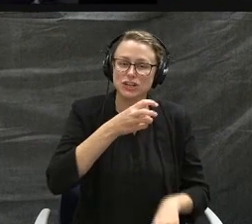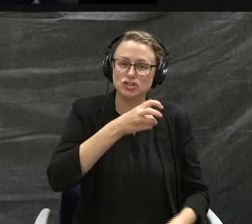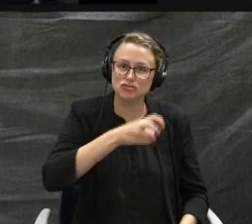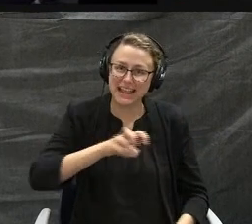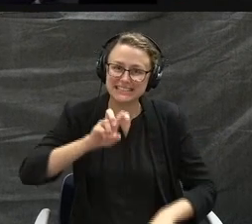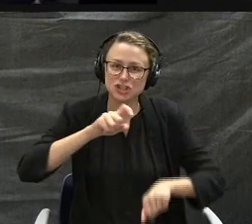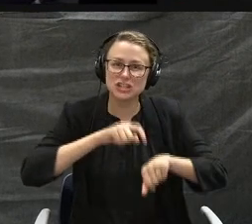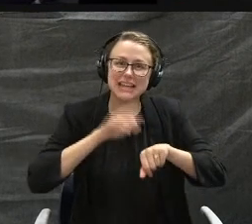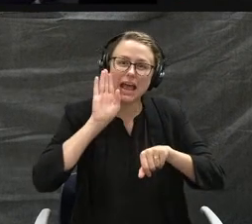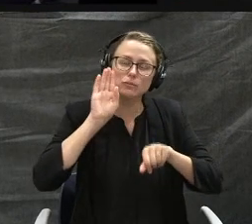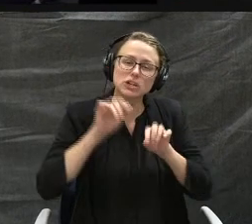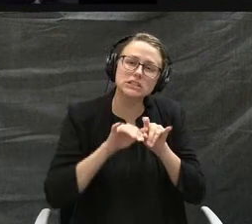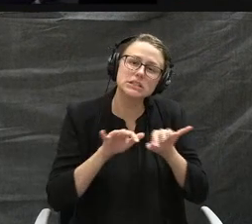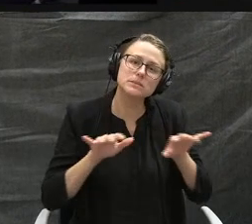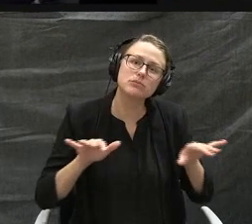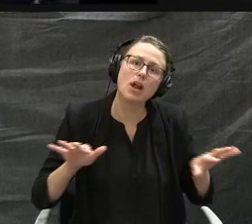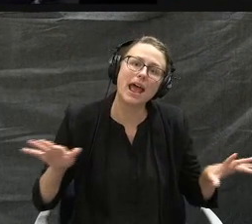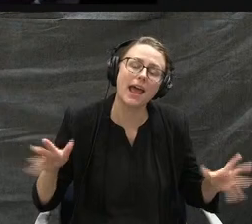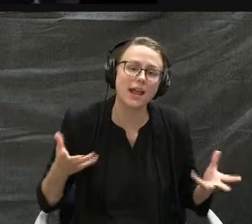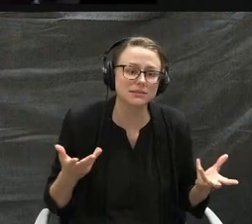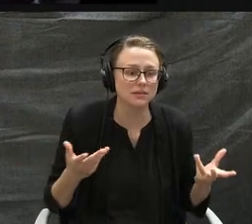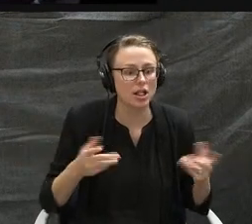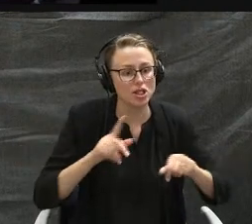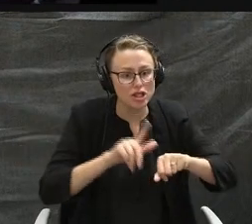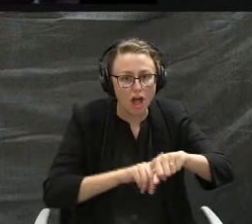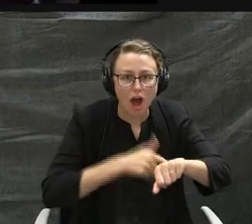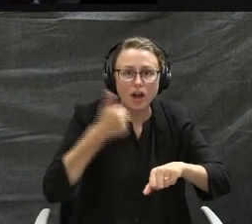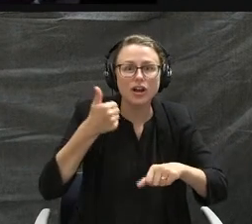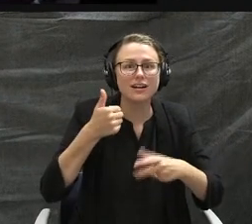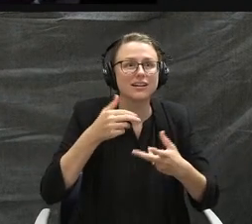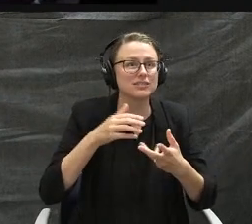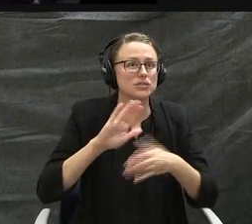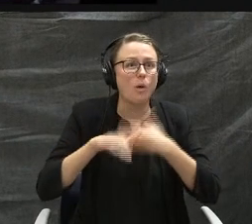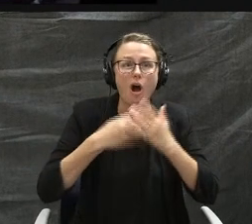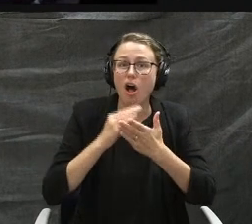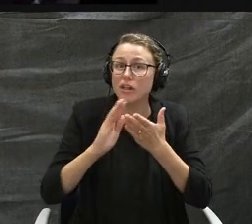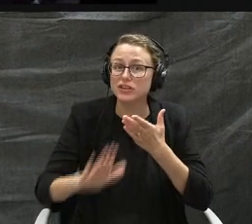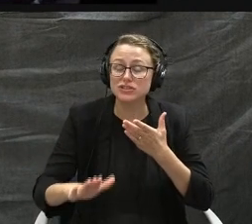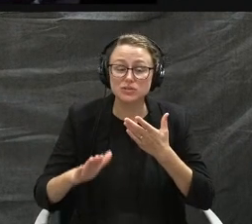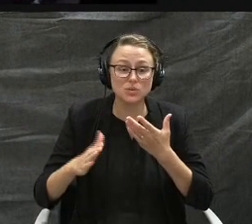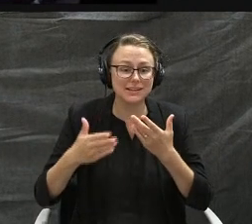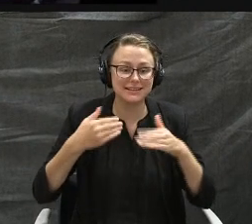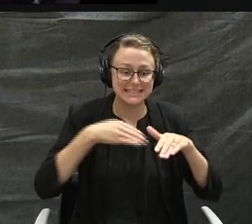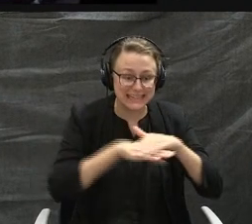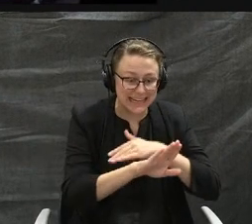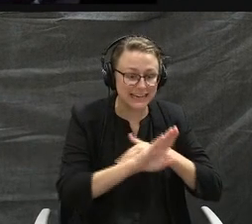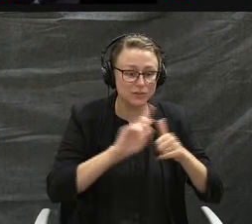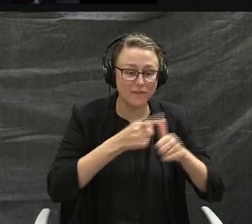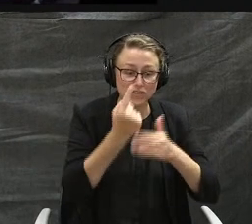in terms of when we get all the other students come into their first hour class.